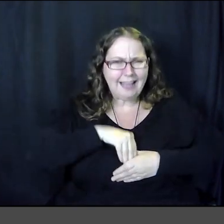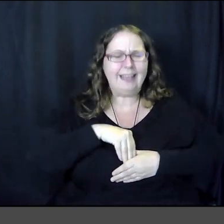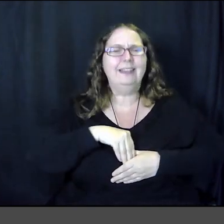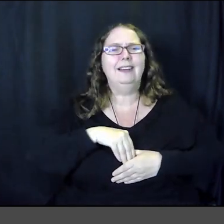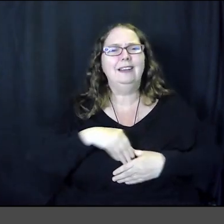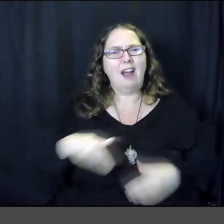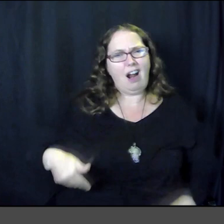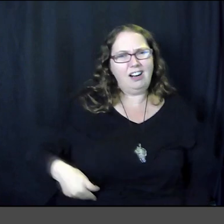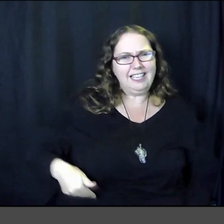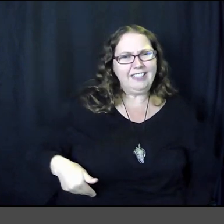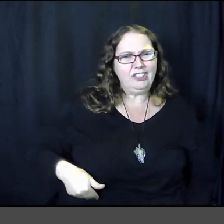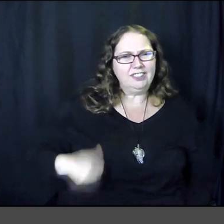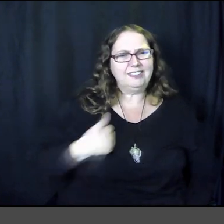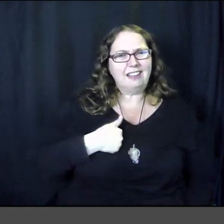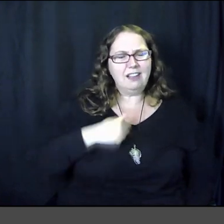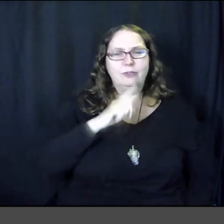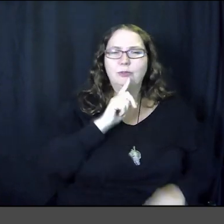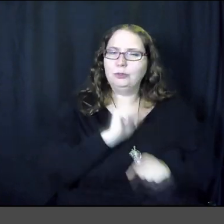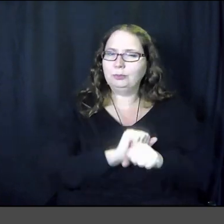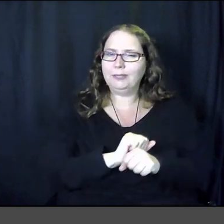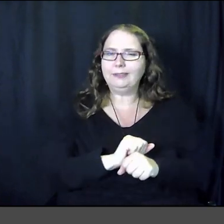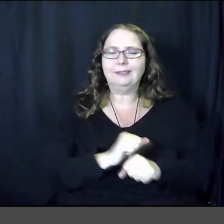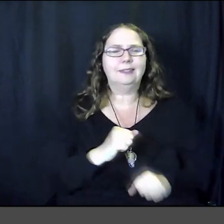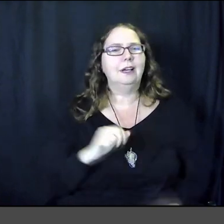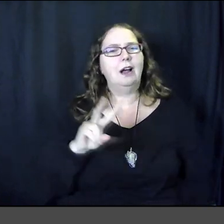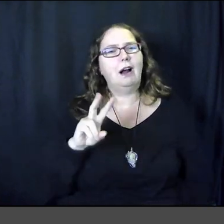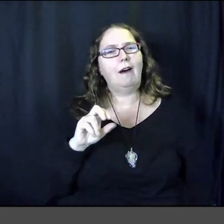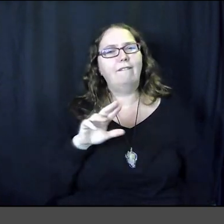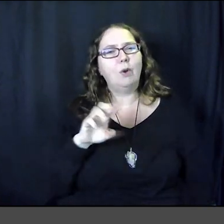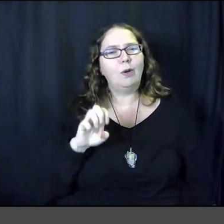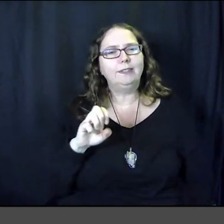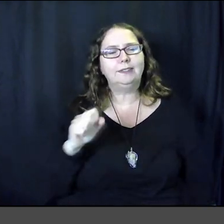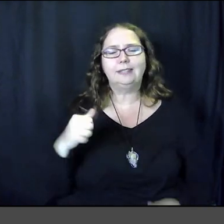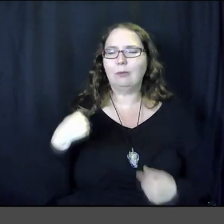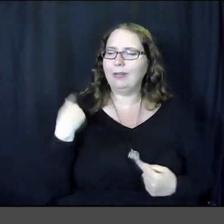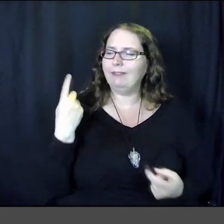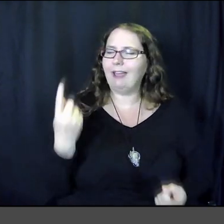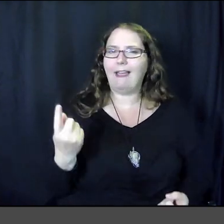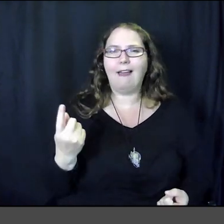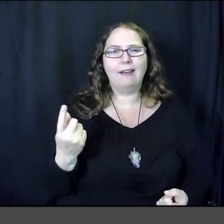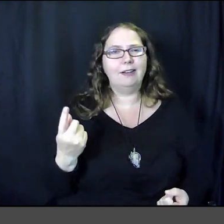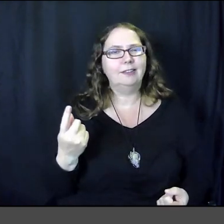THAT WE'VE KIND OF HAD, YOU KNOW, AND IN A LITTLE IN A LITTLE BAG SOMEWHERE.